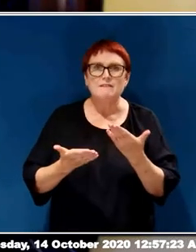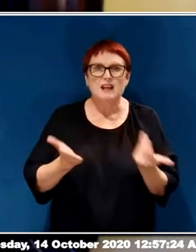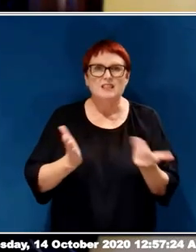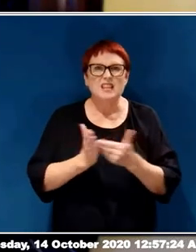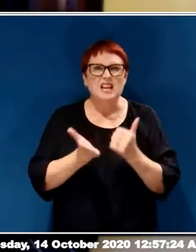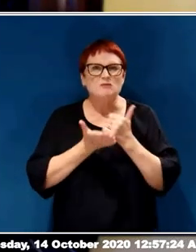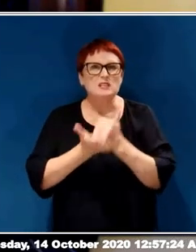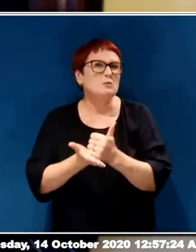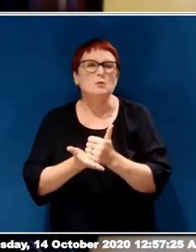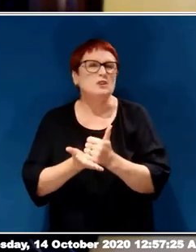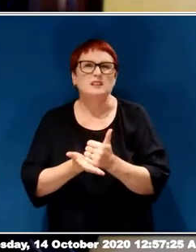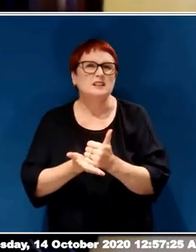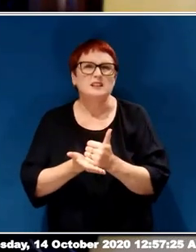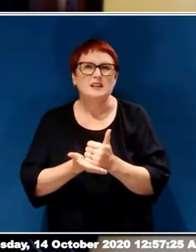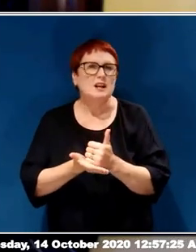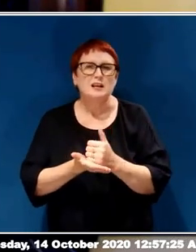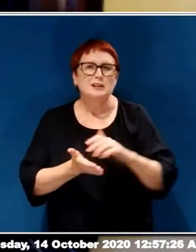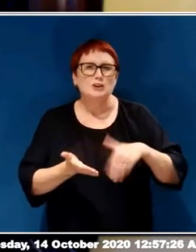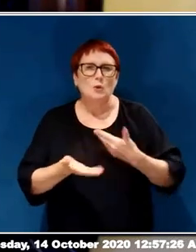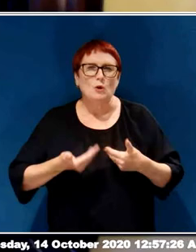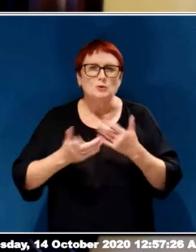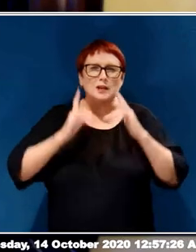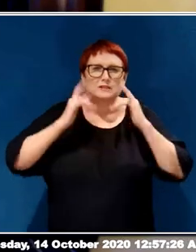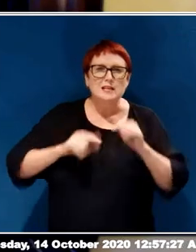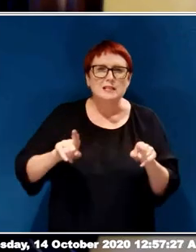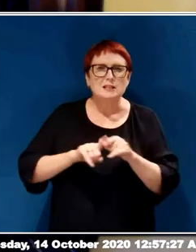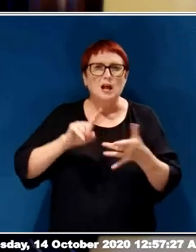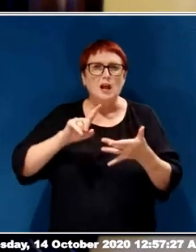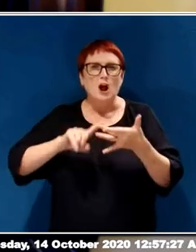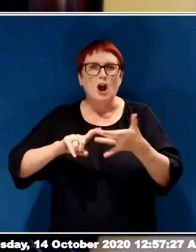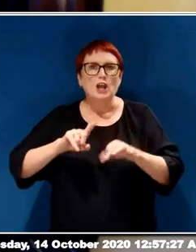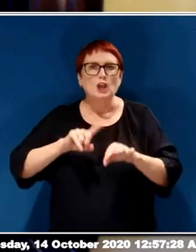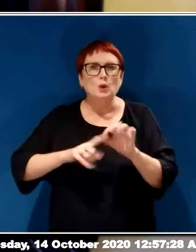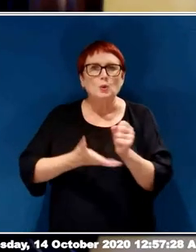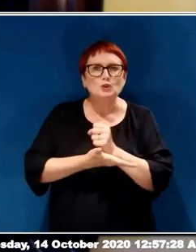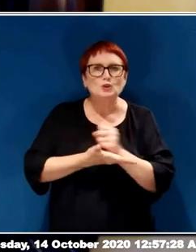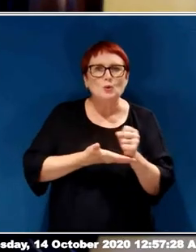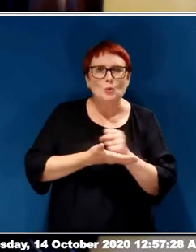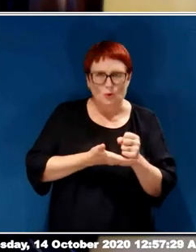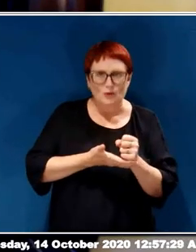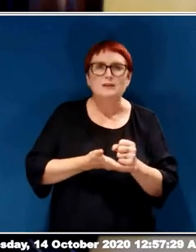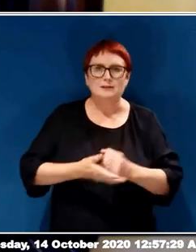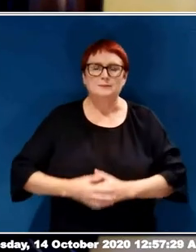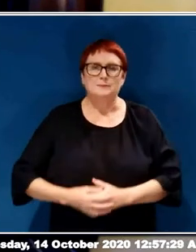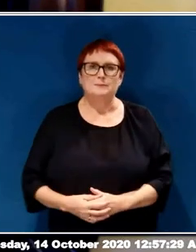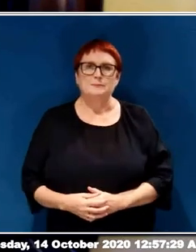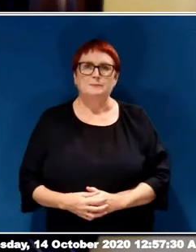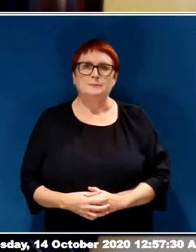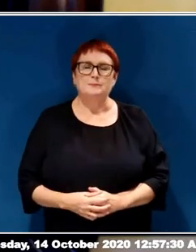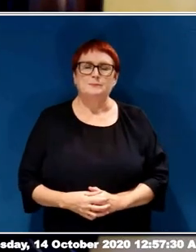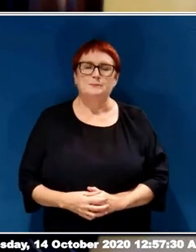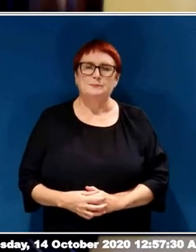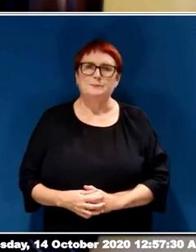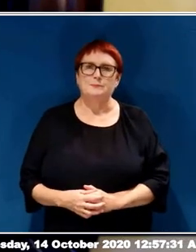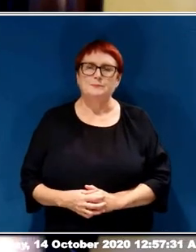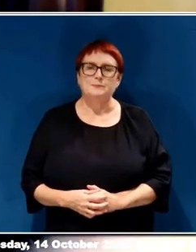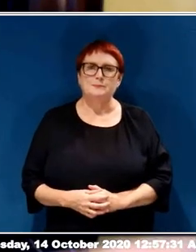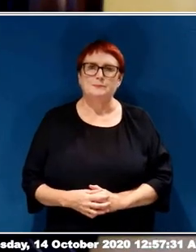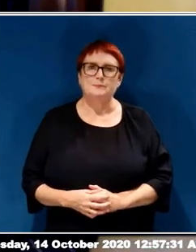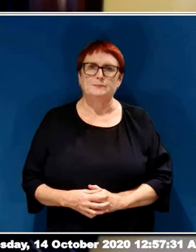This is what gave rise to the response to intervention model, where a similar model in PBS was being developed.